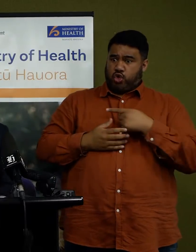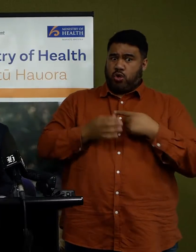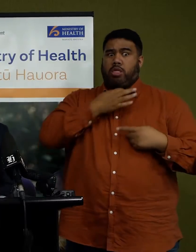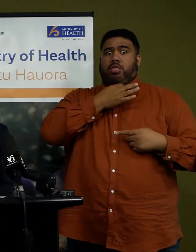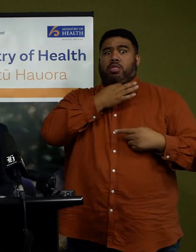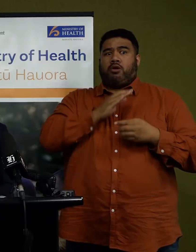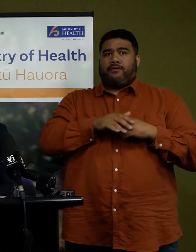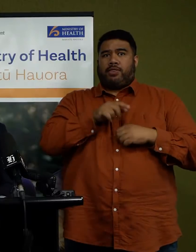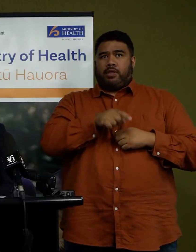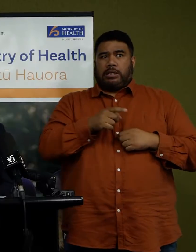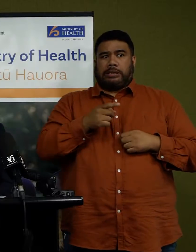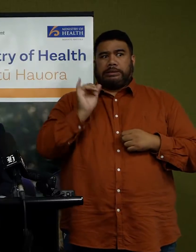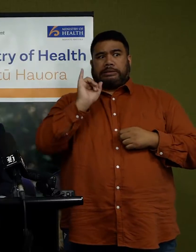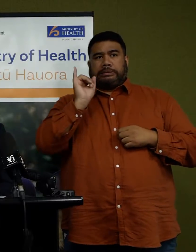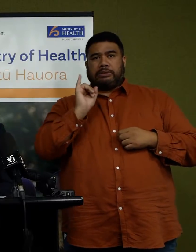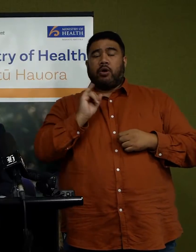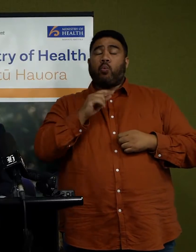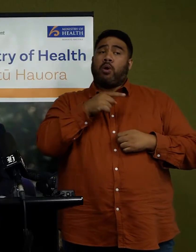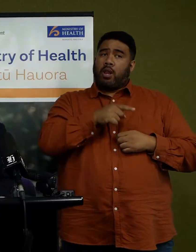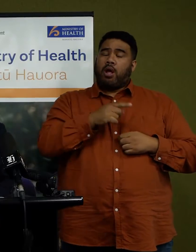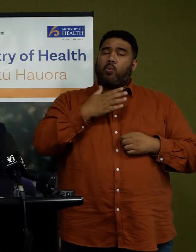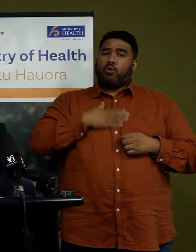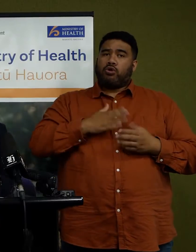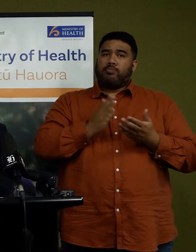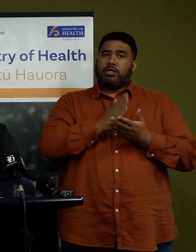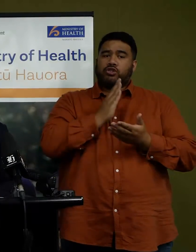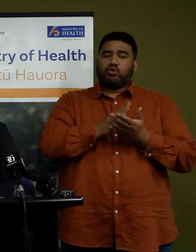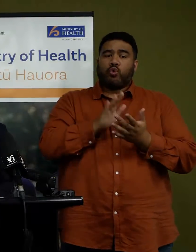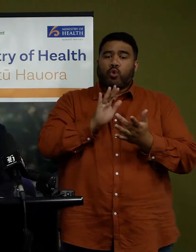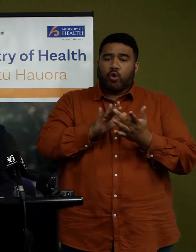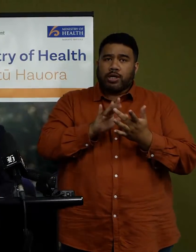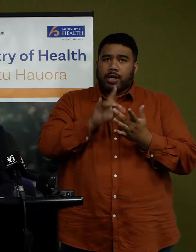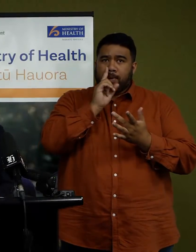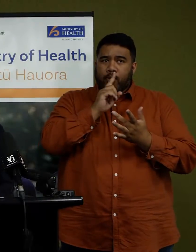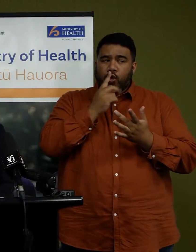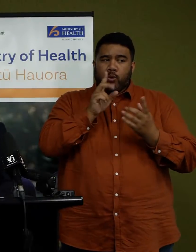the close and casual contexts and ensuring that we put in place the public health measures.